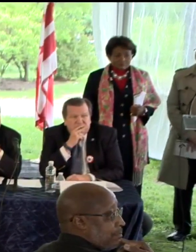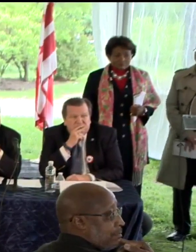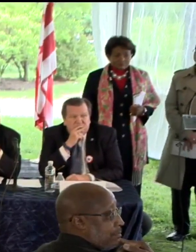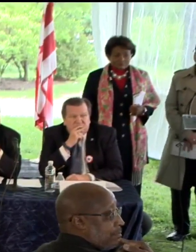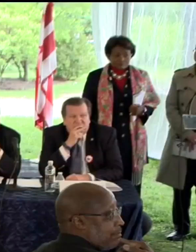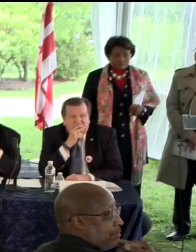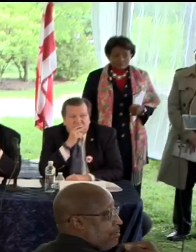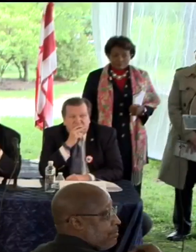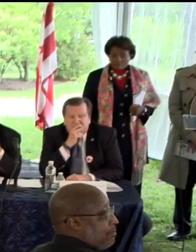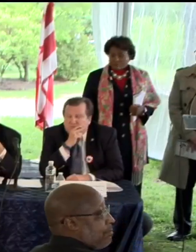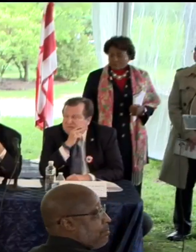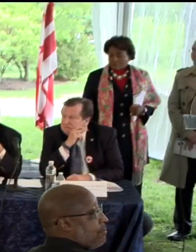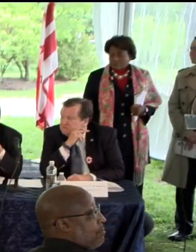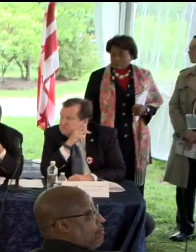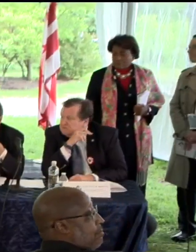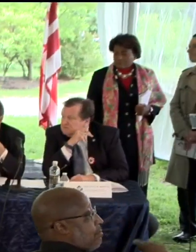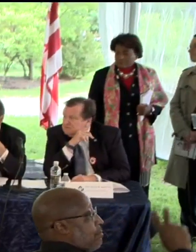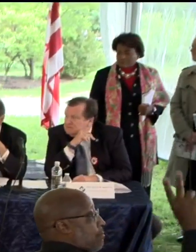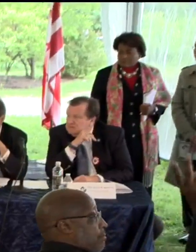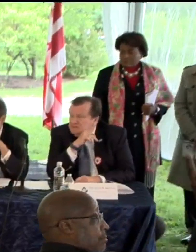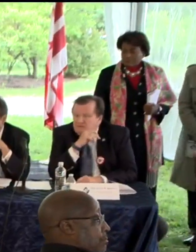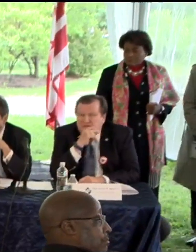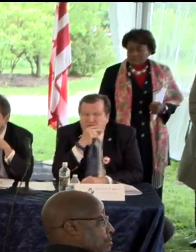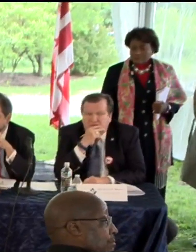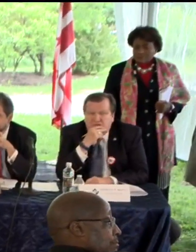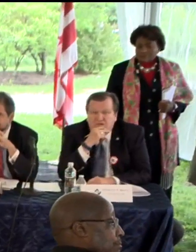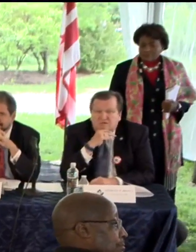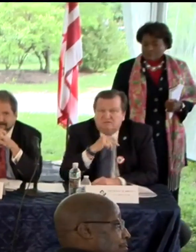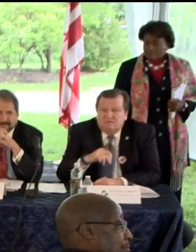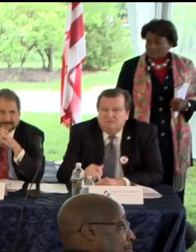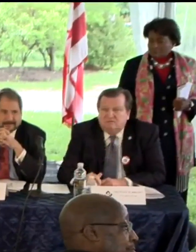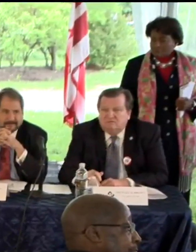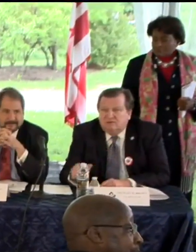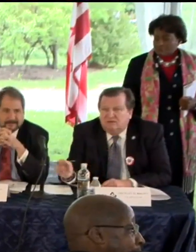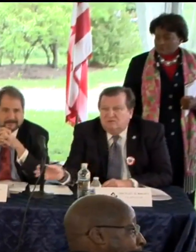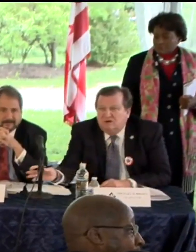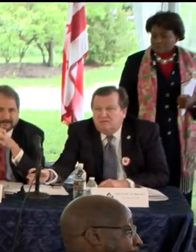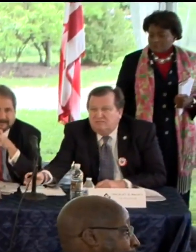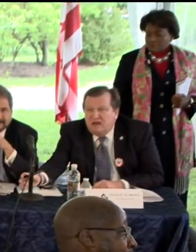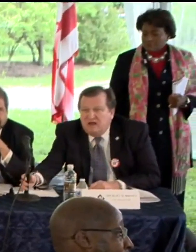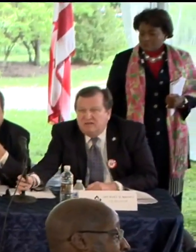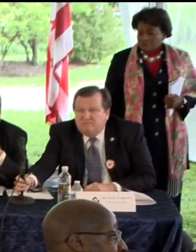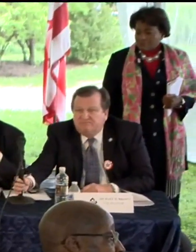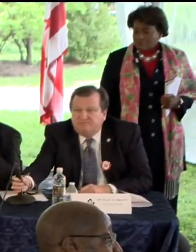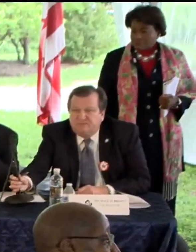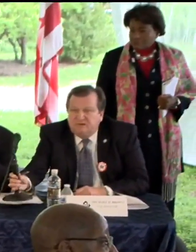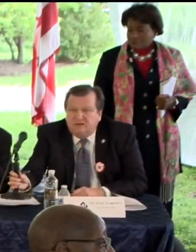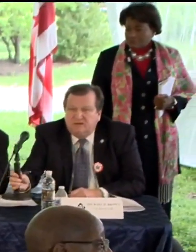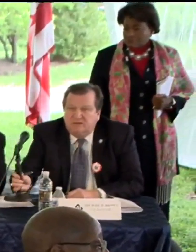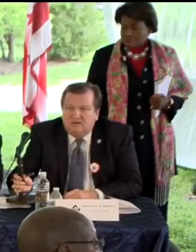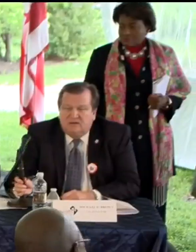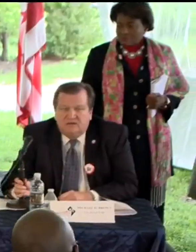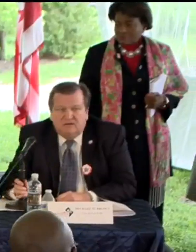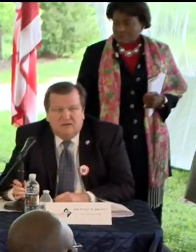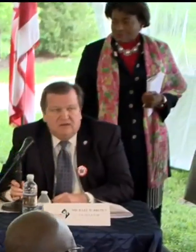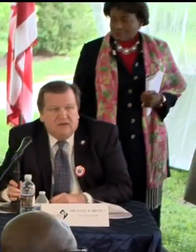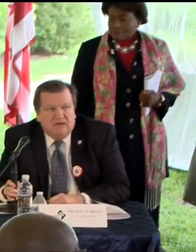AROUND THEM. WHAT ABOUT ANACOSTIA OR POTOMAC AS OUR NAME SOMETHING THAT MEANS